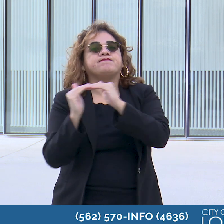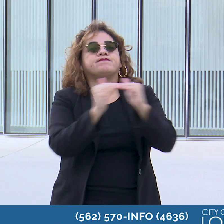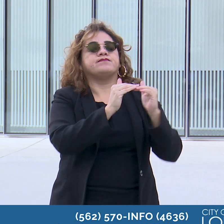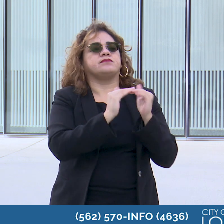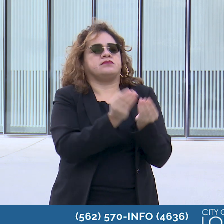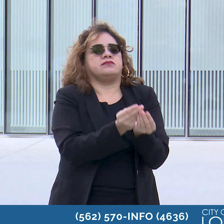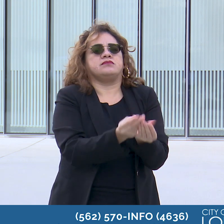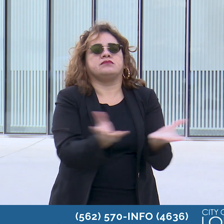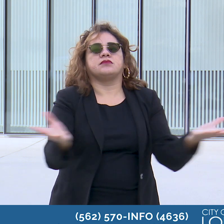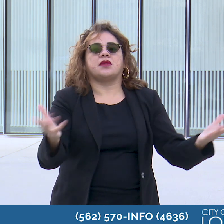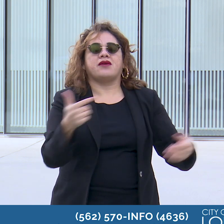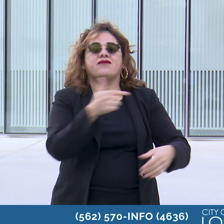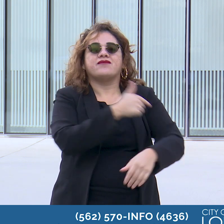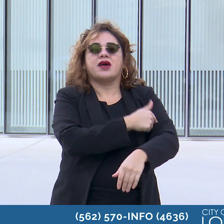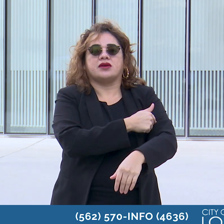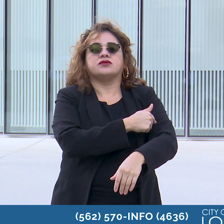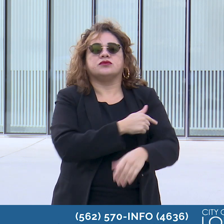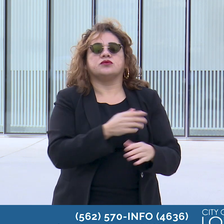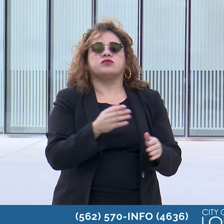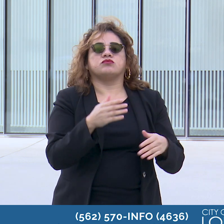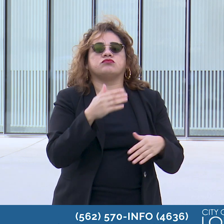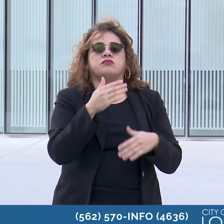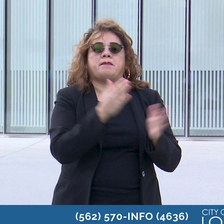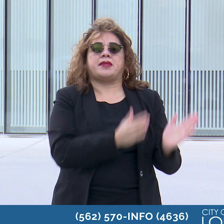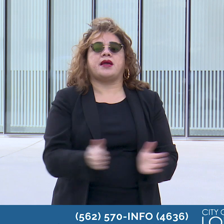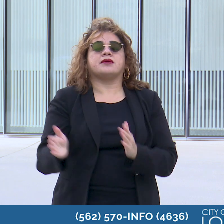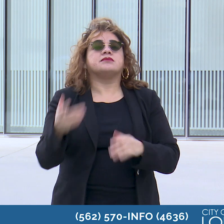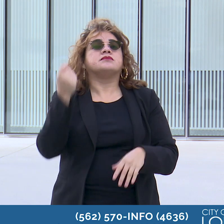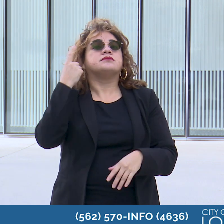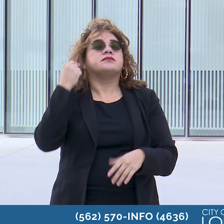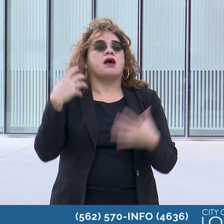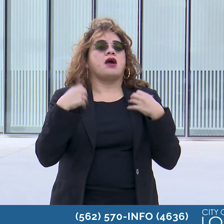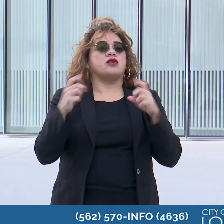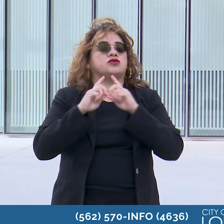Our health department is managing the vaccination process and will be following of course the